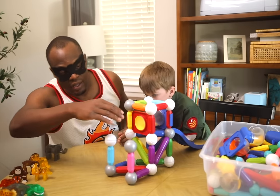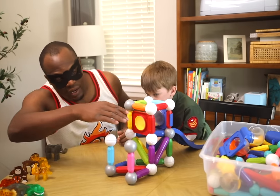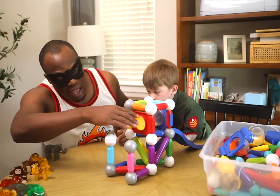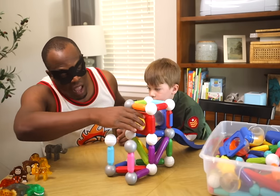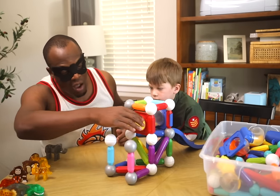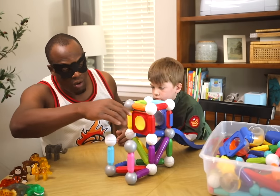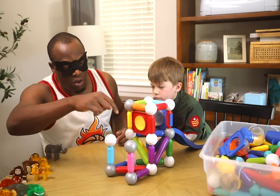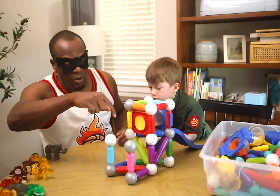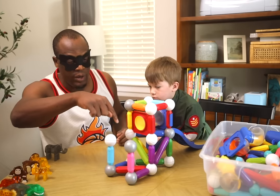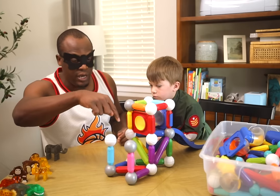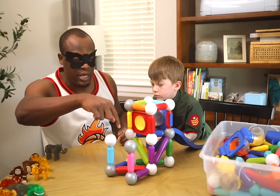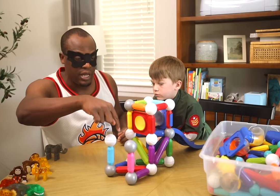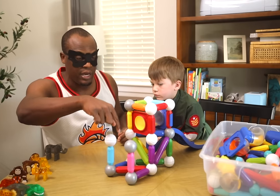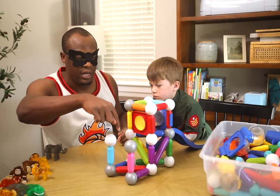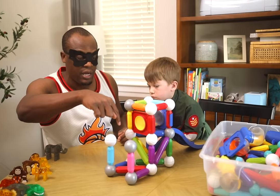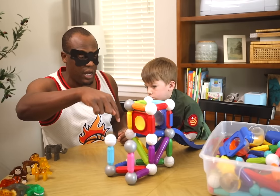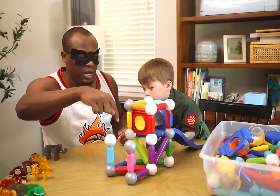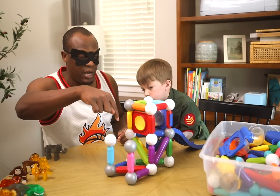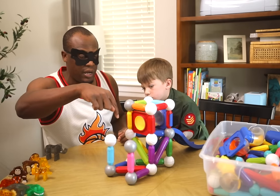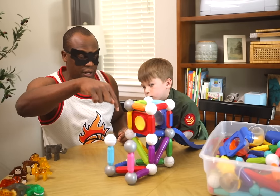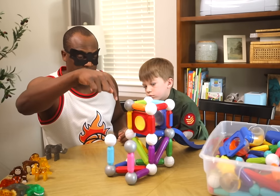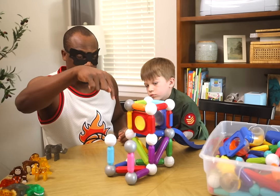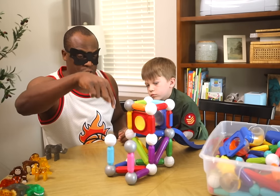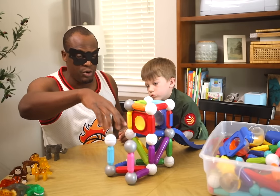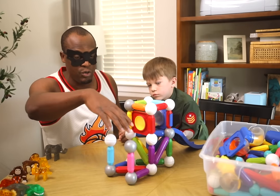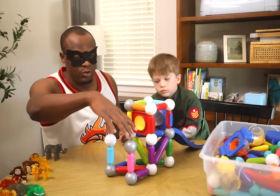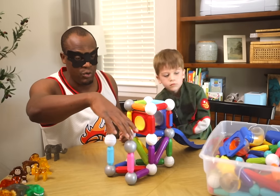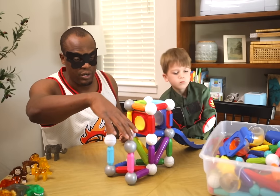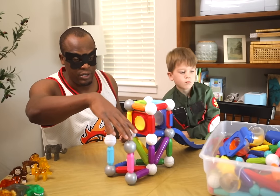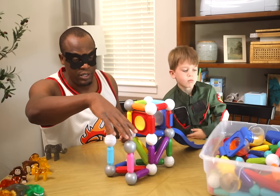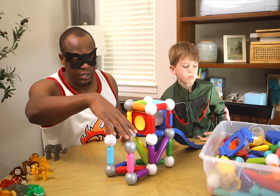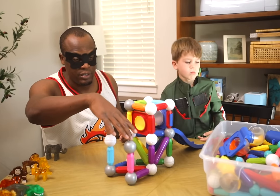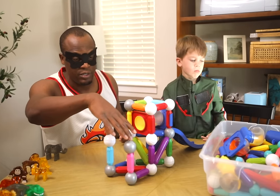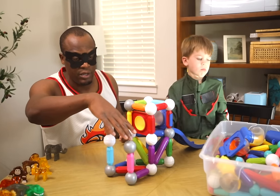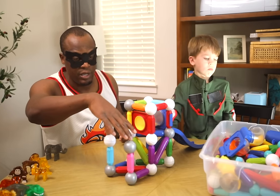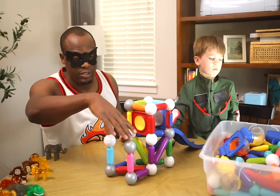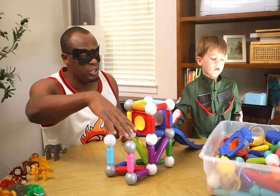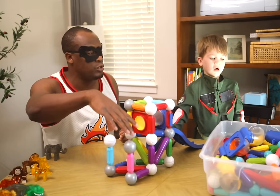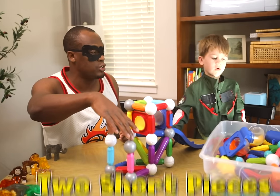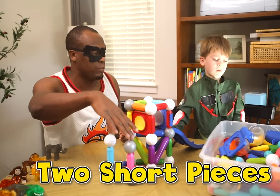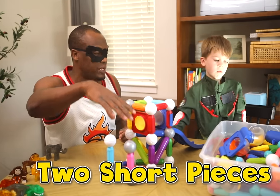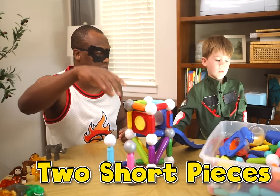And then now, we need, uh, two, two short pieces.